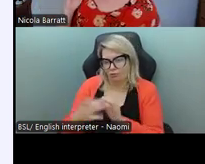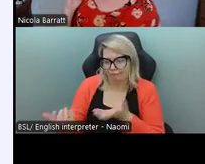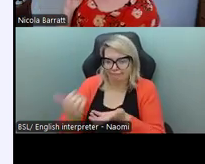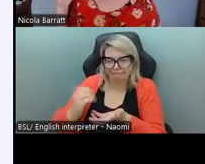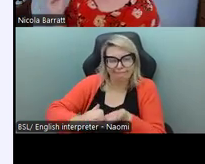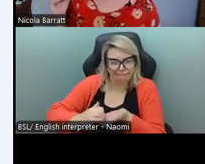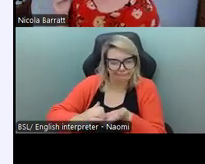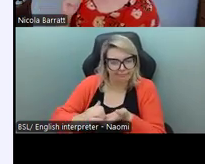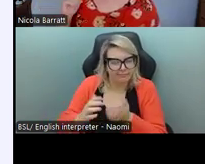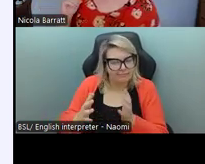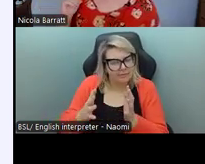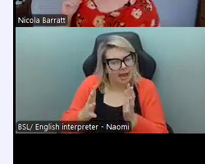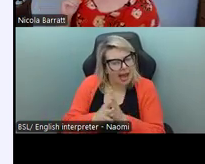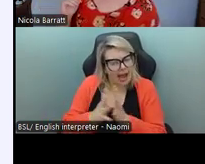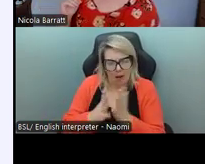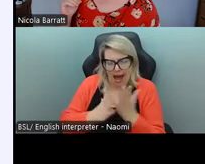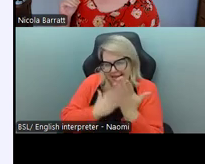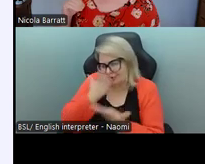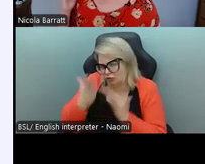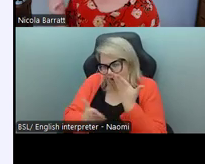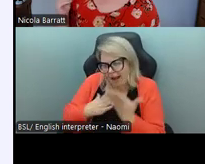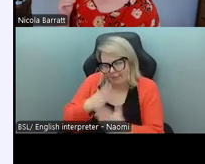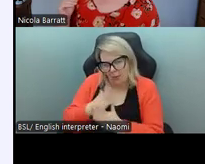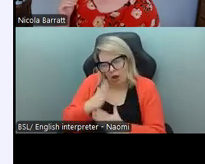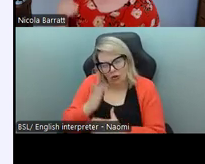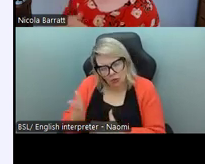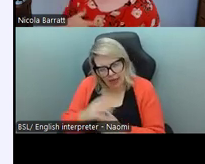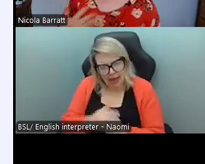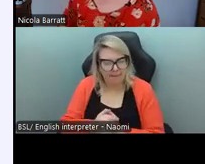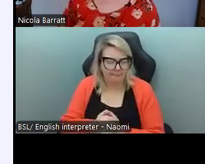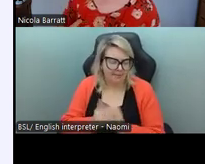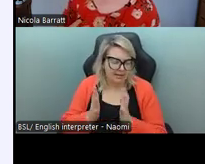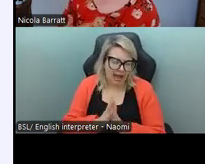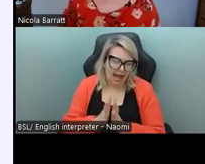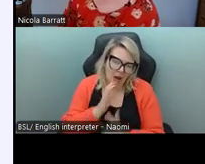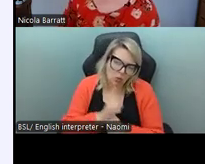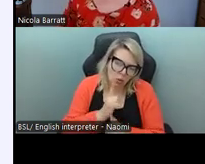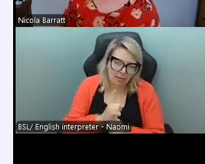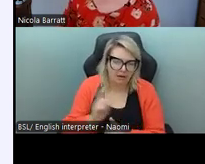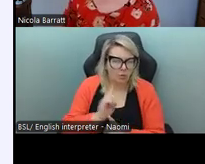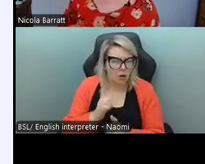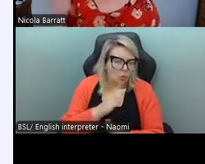How do you describe what you do to them? How do you talk about your work, what you're working on at the moment?